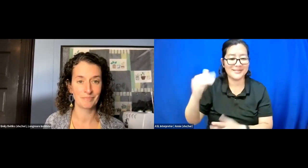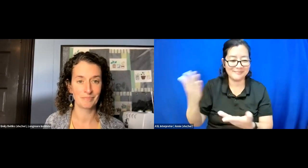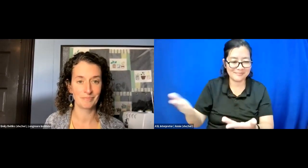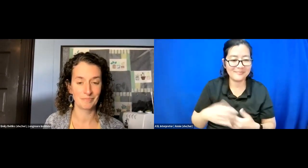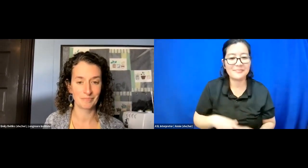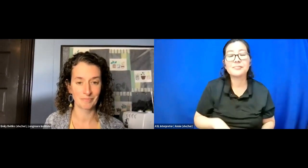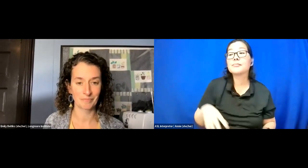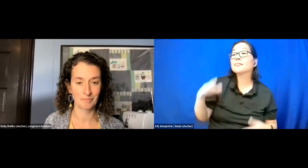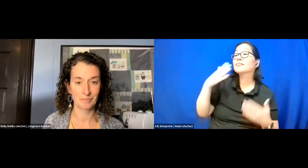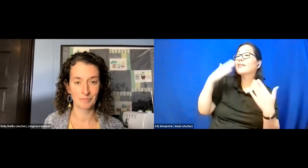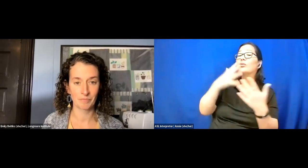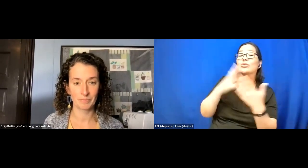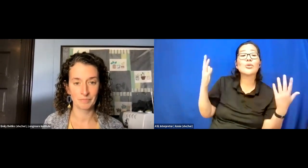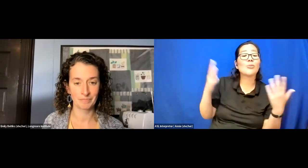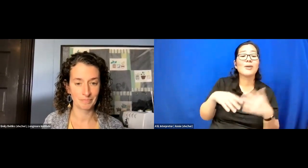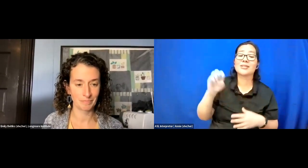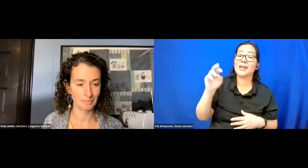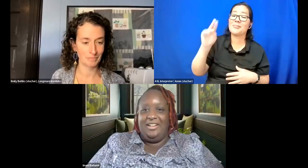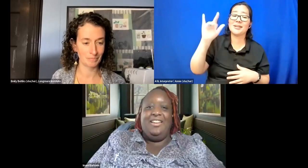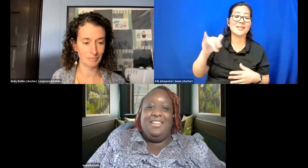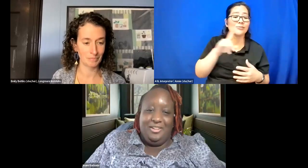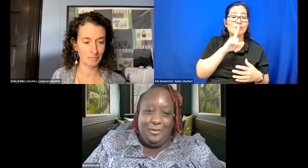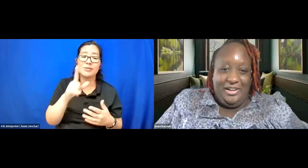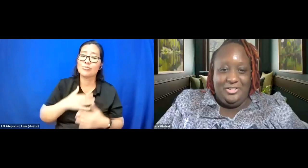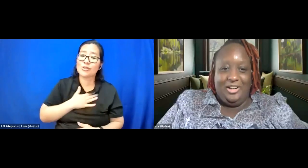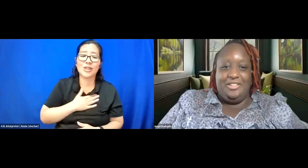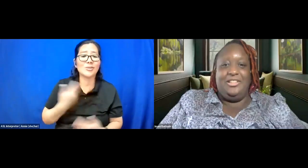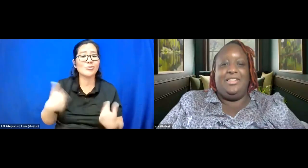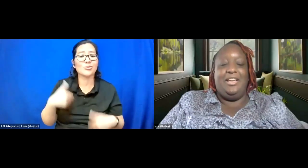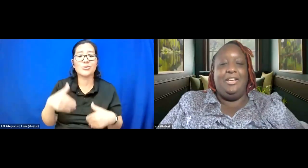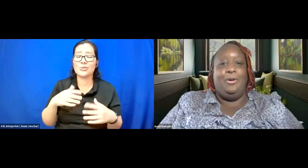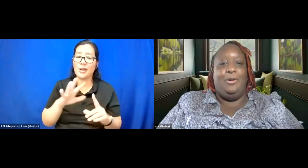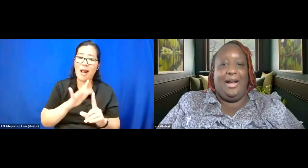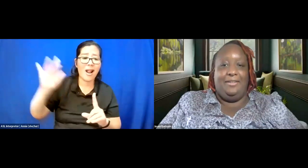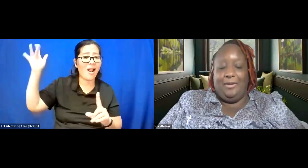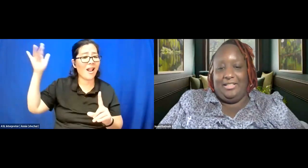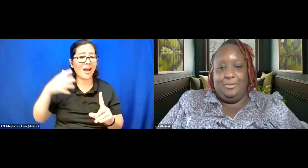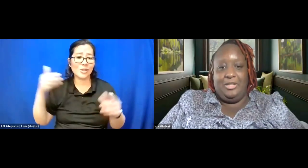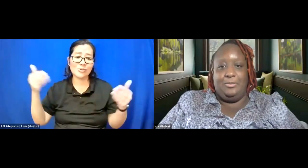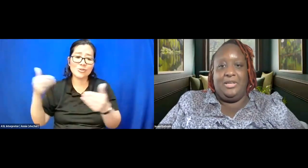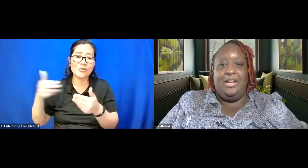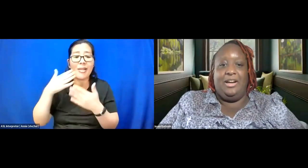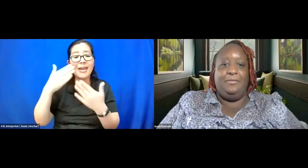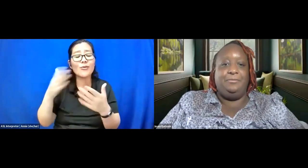Hello. Thank you so much, Emily. I really appreciate the glowing introduction. And thank you all for asking me to be here.